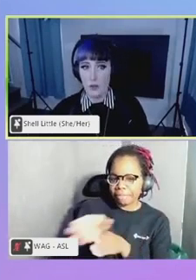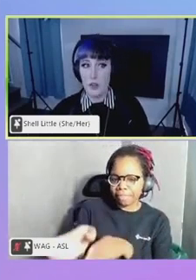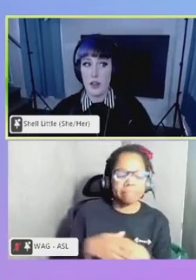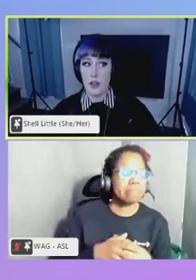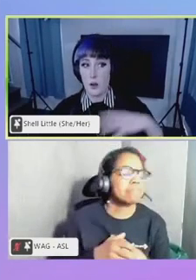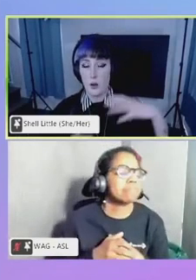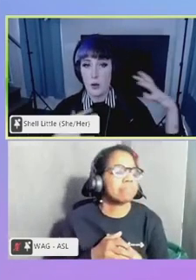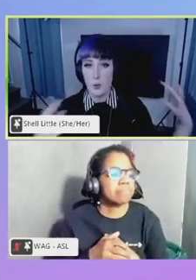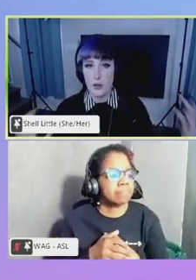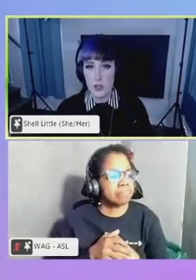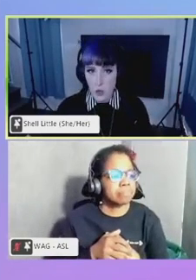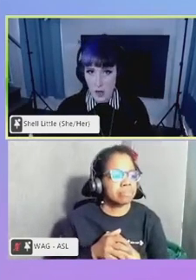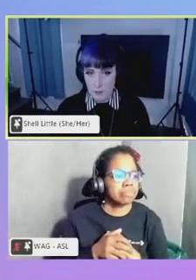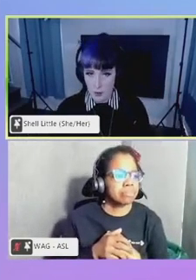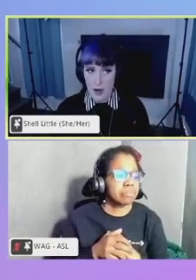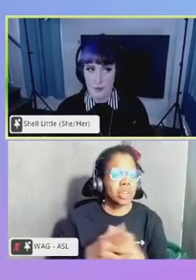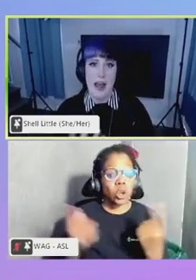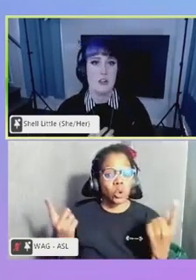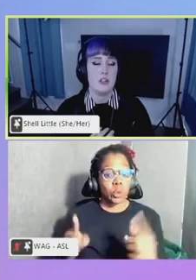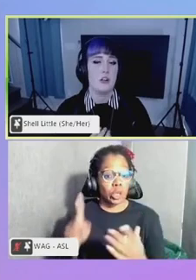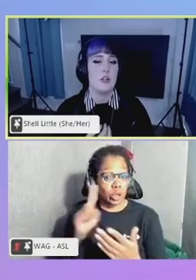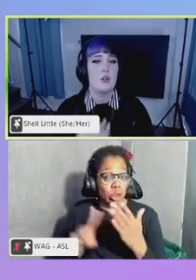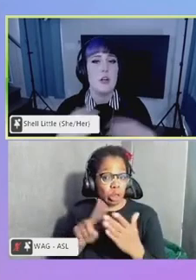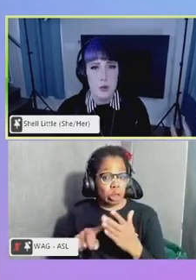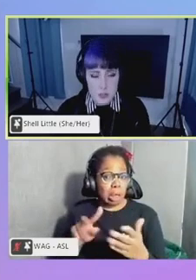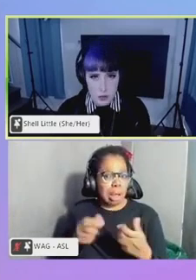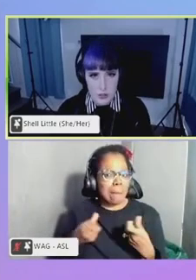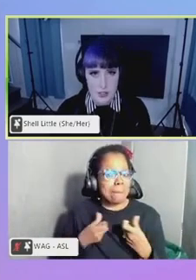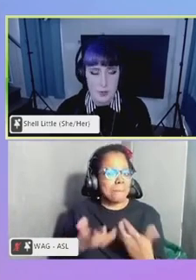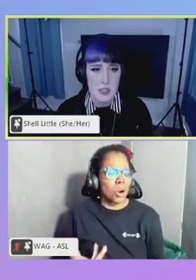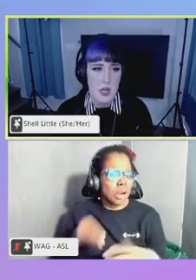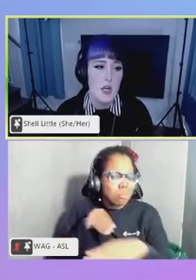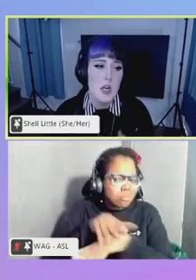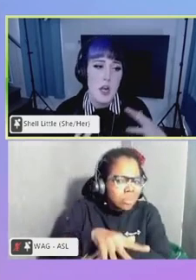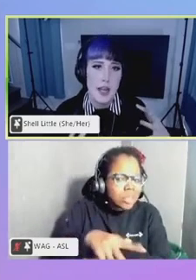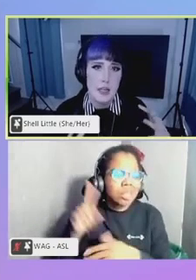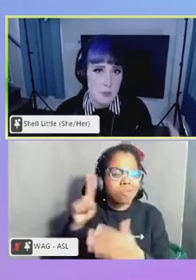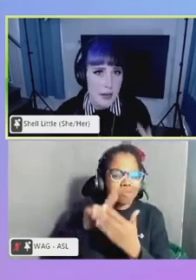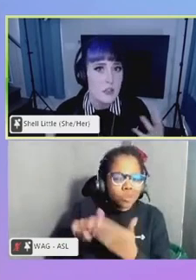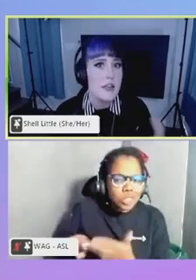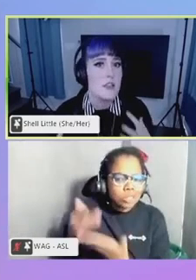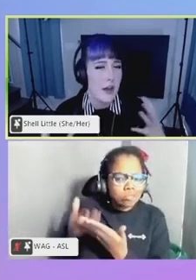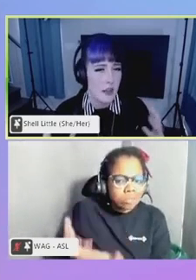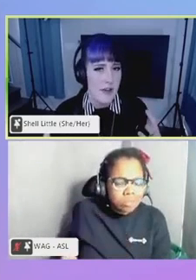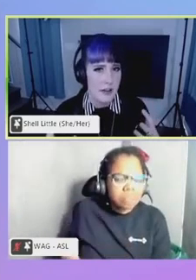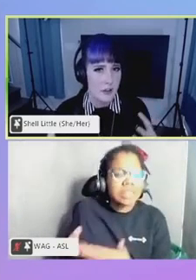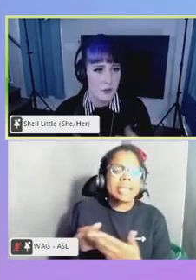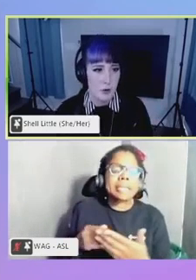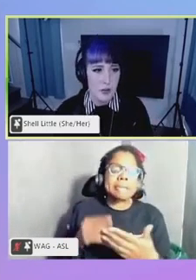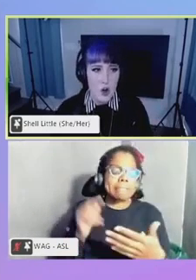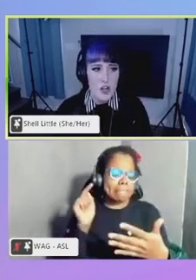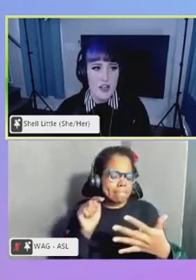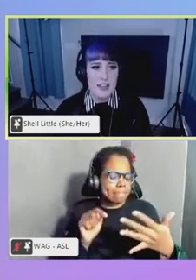accessibility professionals at a higher risk then other professionals? Maybe let's just talk in text specifically. Well, when you